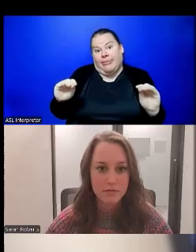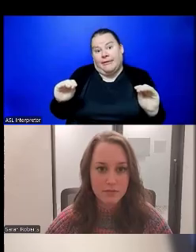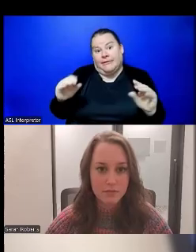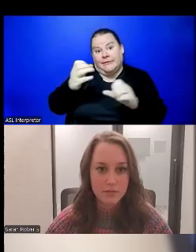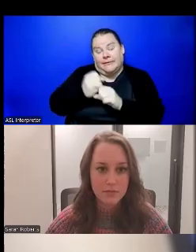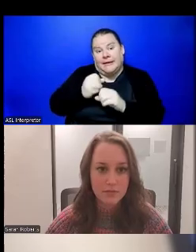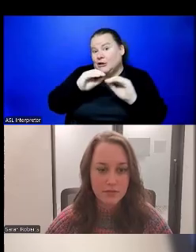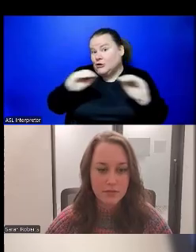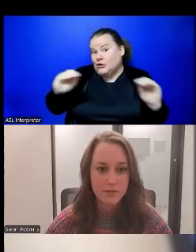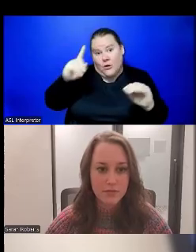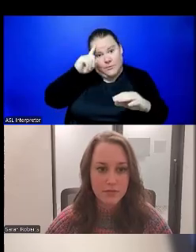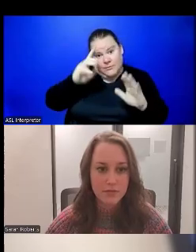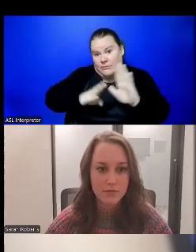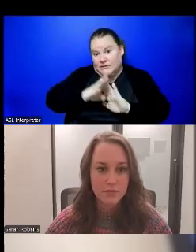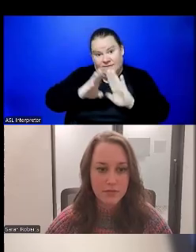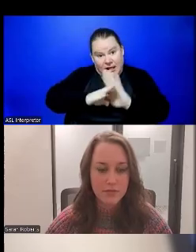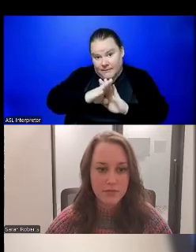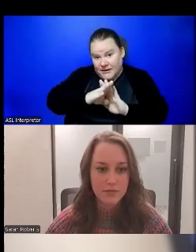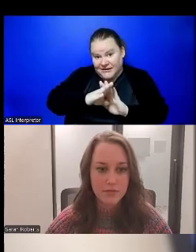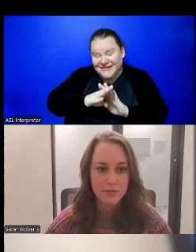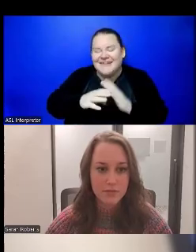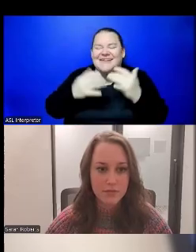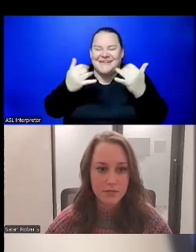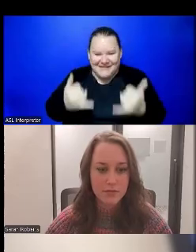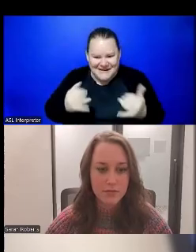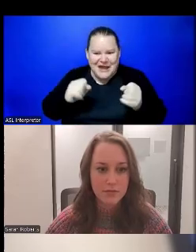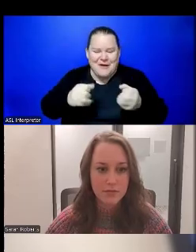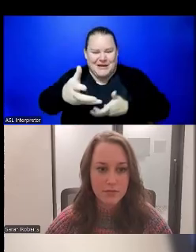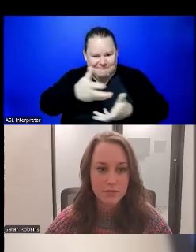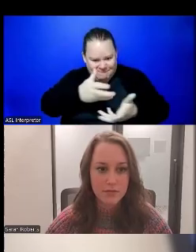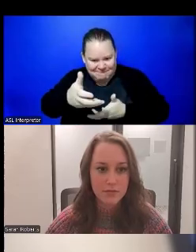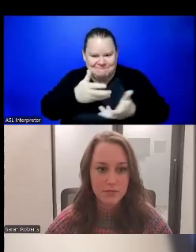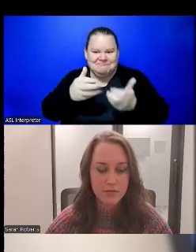development now gets to interact with their environment, gets to